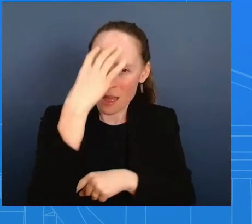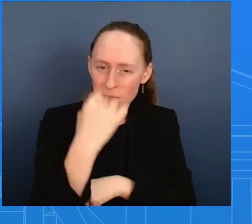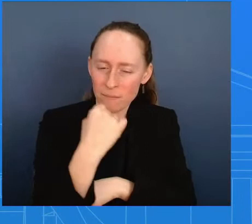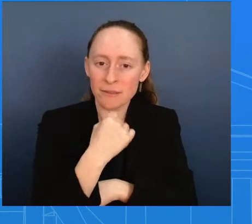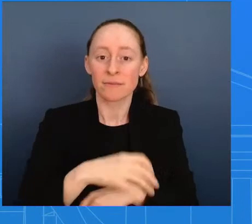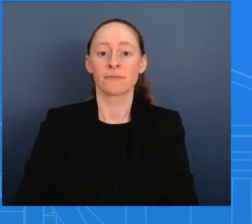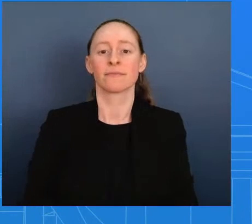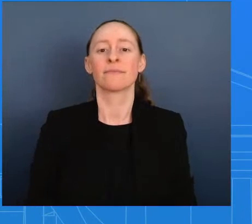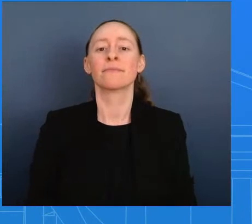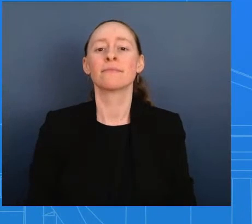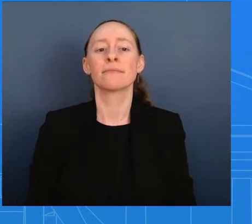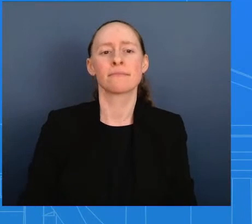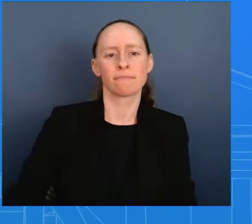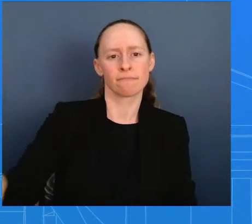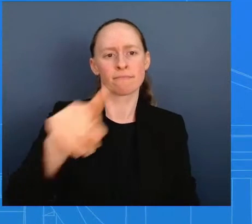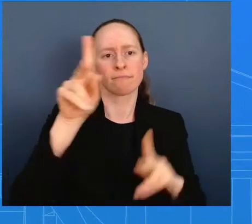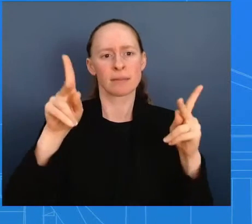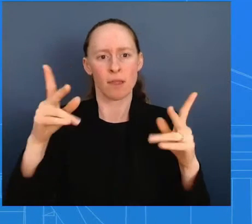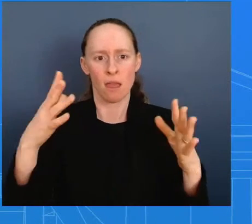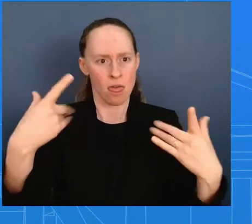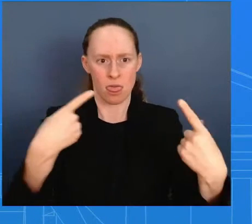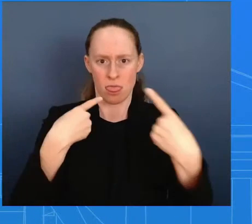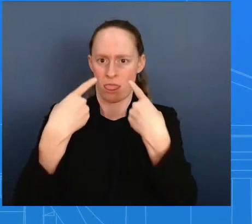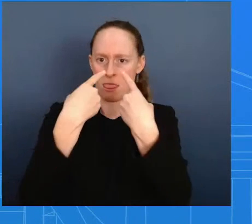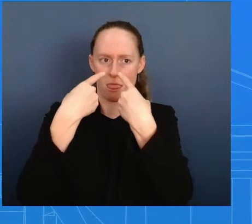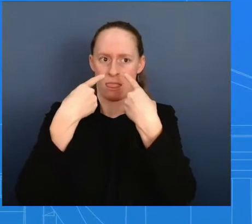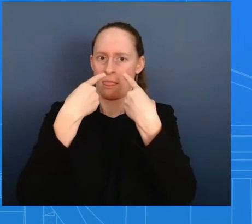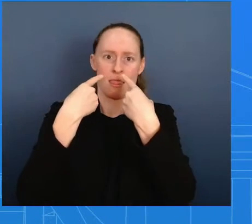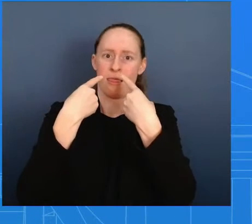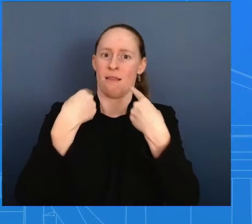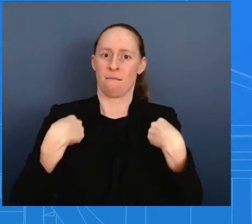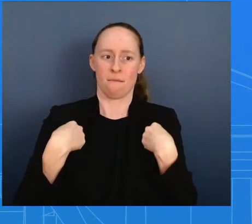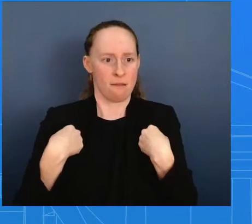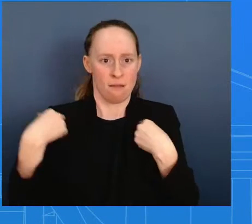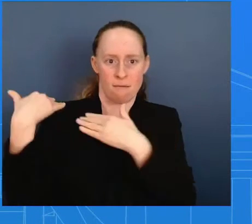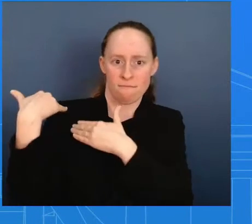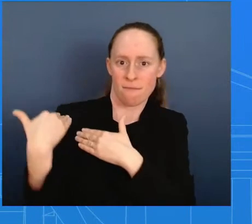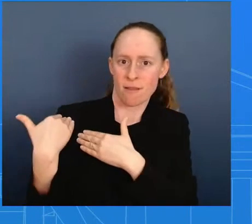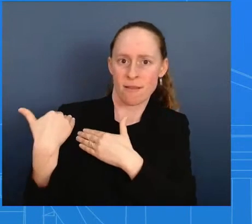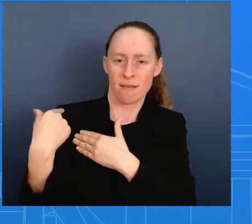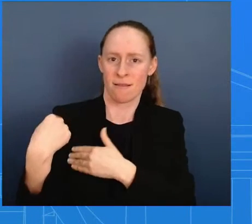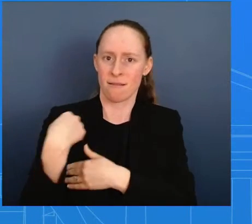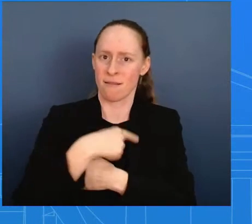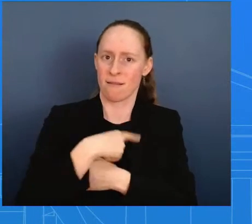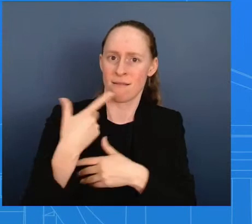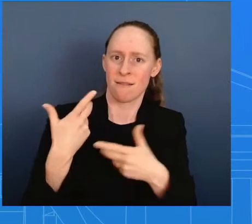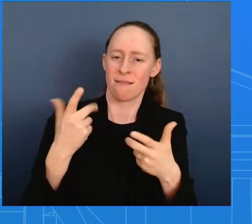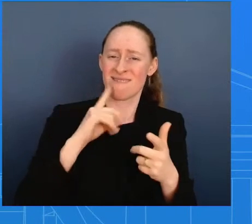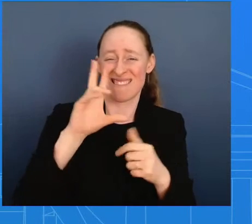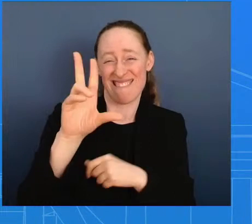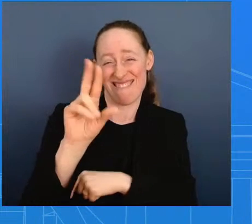into the frame of the U.S. and Israel and not enough into the frame of these are sovereign Israeli decisions that they're making in a democracy.